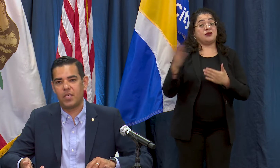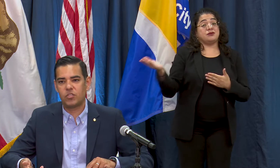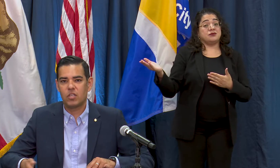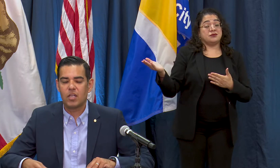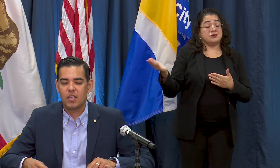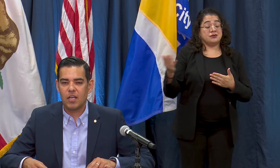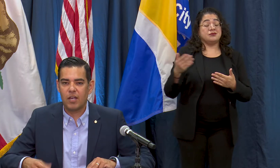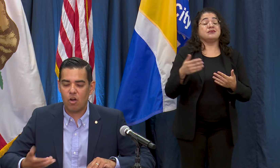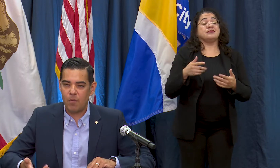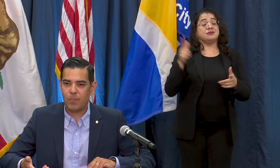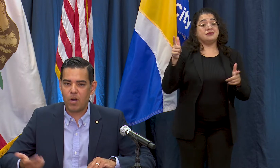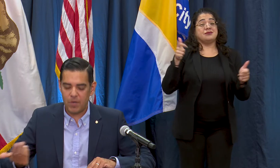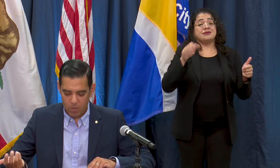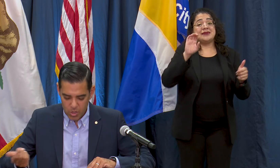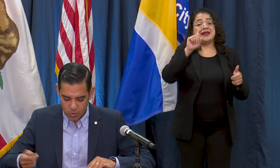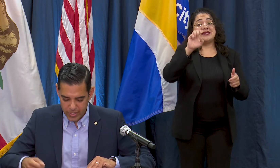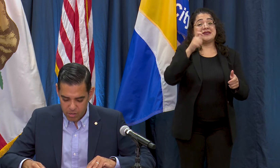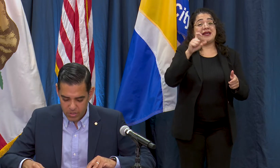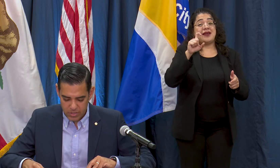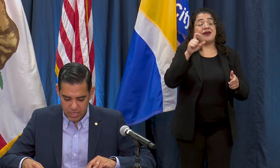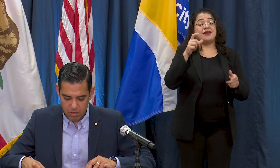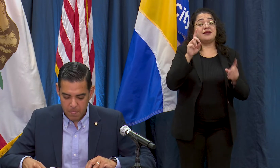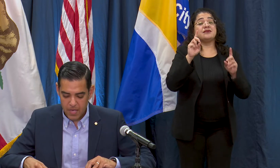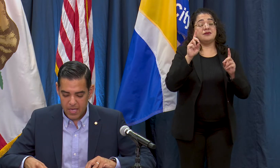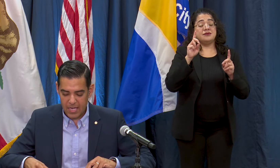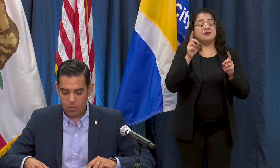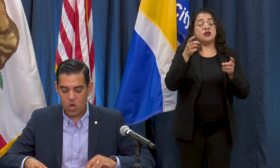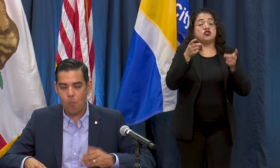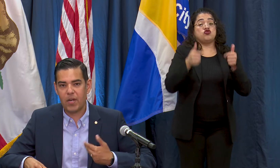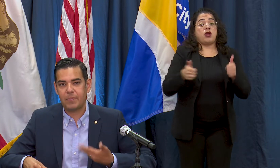Beach and our Harbor Department, Mario Cordero is here and I want to open it up